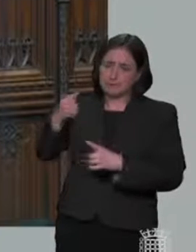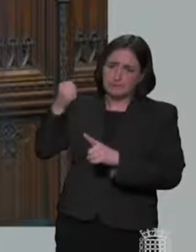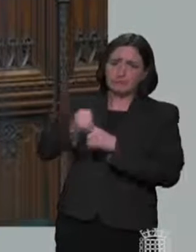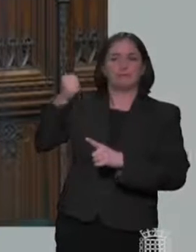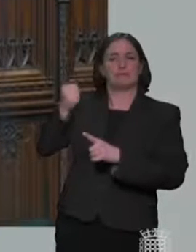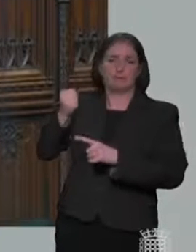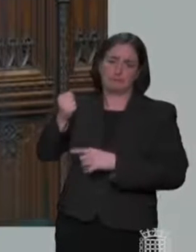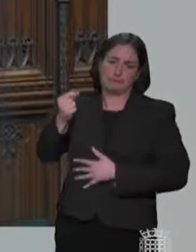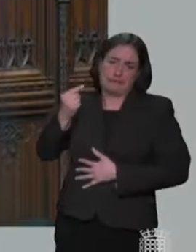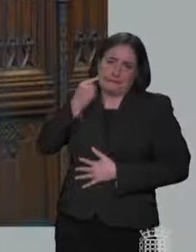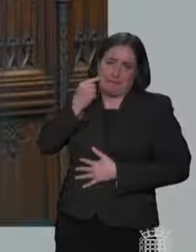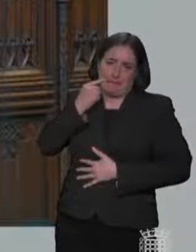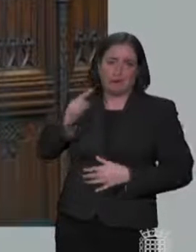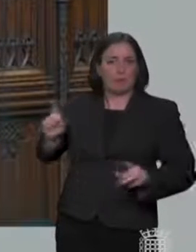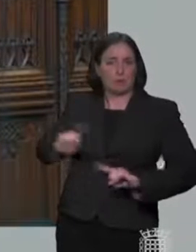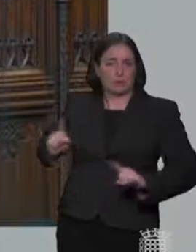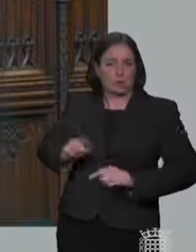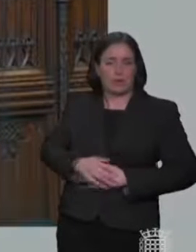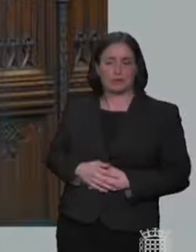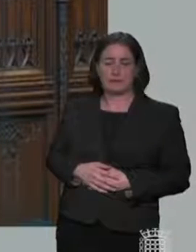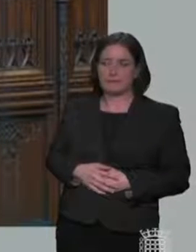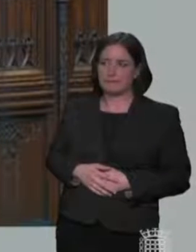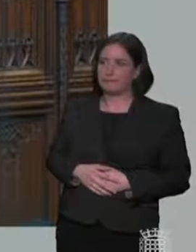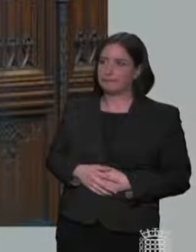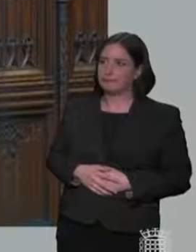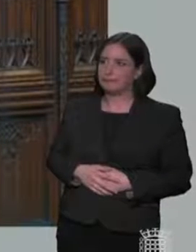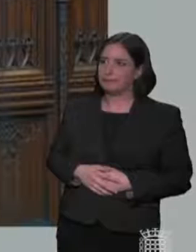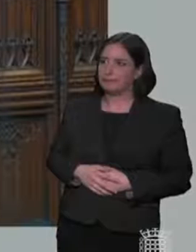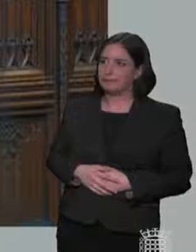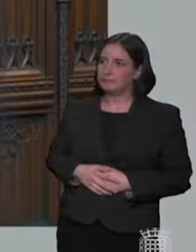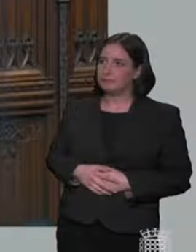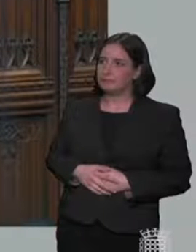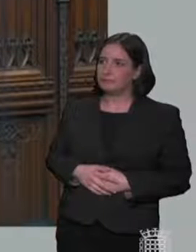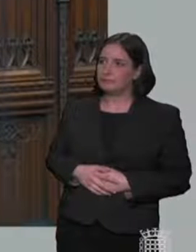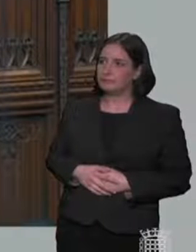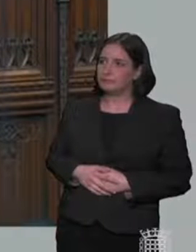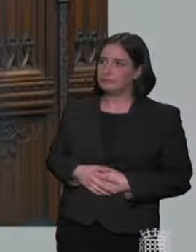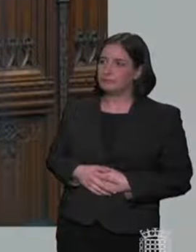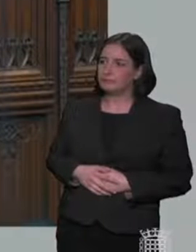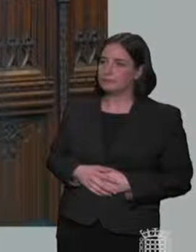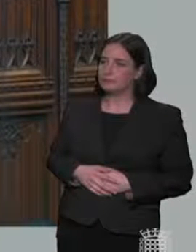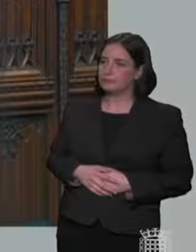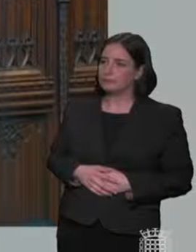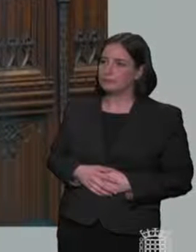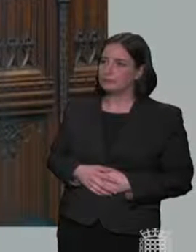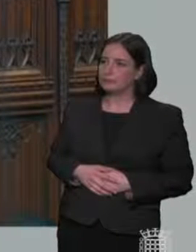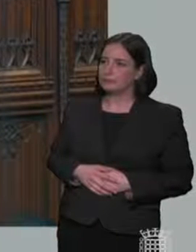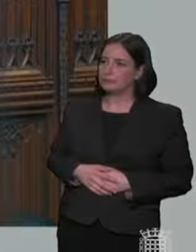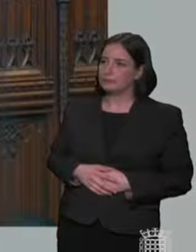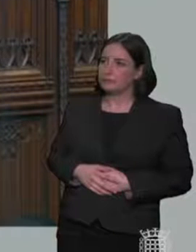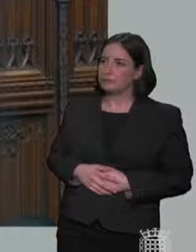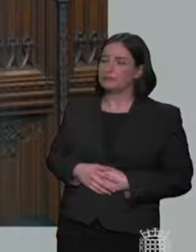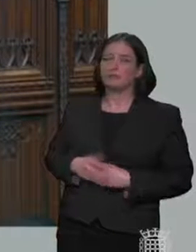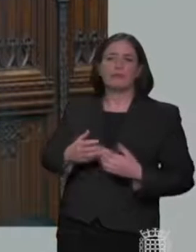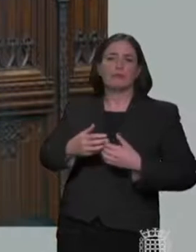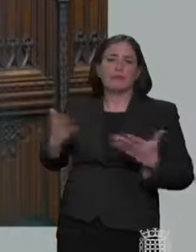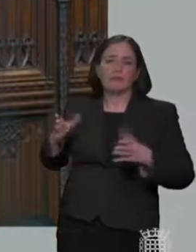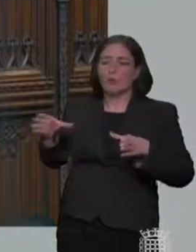when we seek to include a seemingly particular sector group or community when we do that